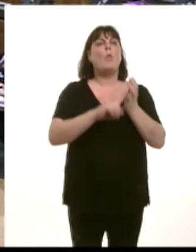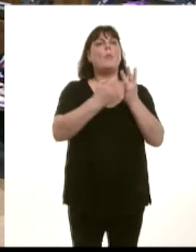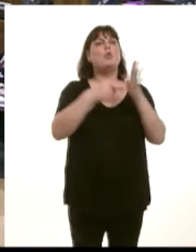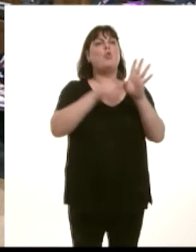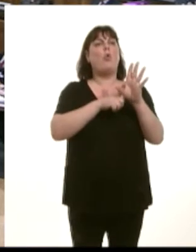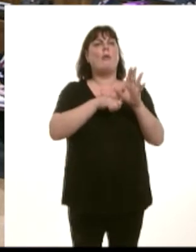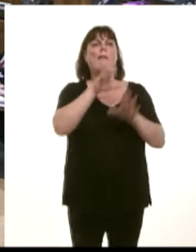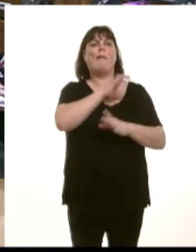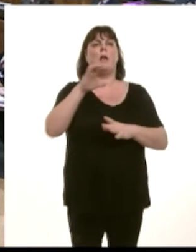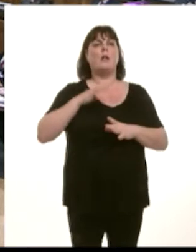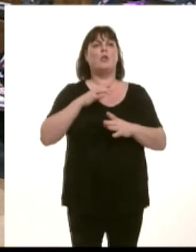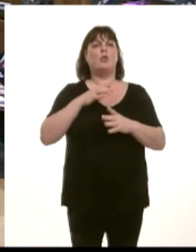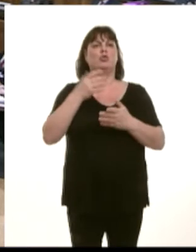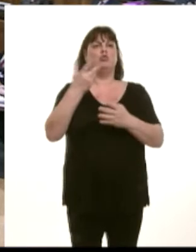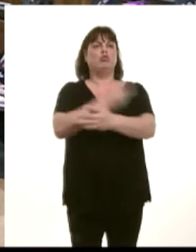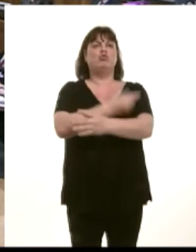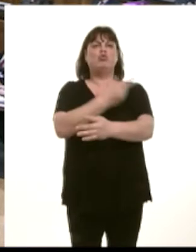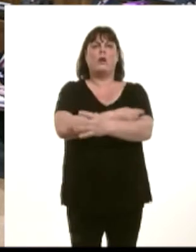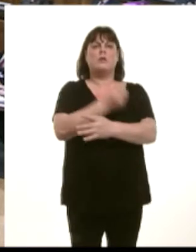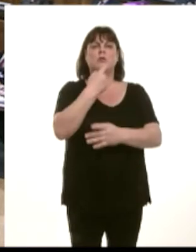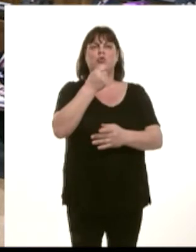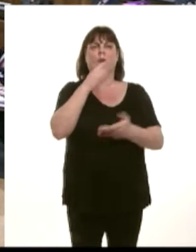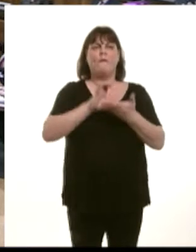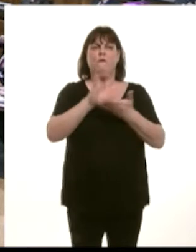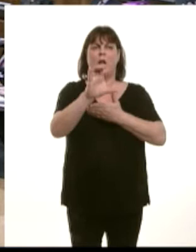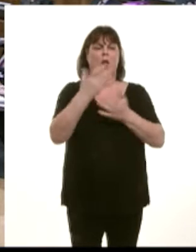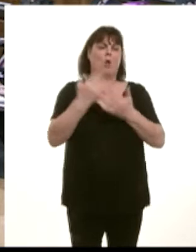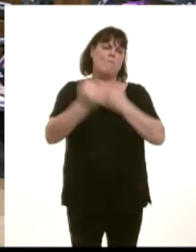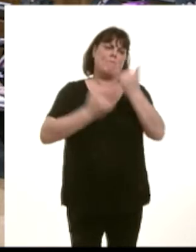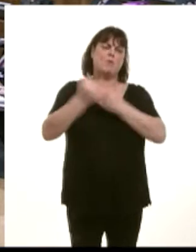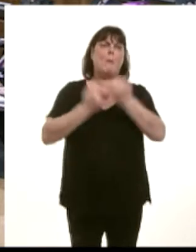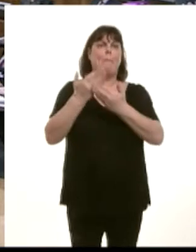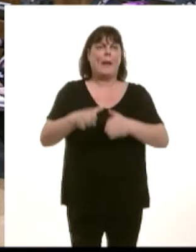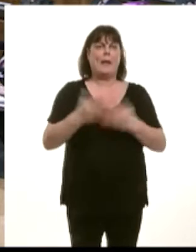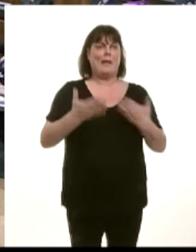criticised by clinicians and researchers and now even pharmaceutical companies, and the